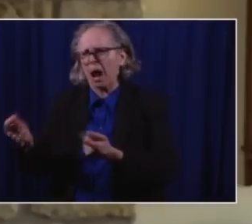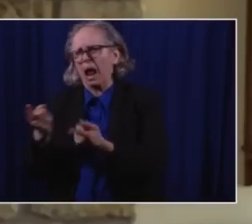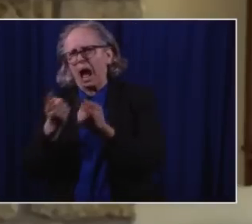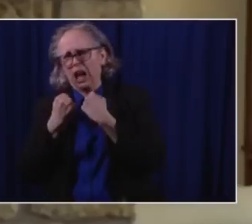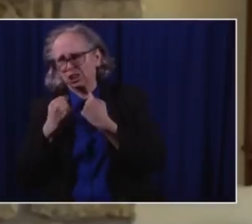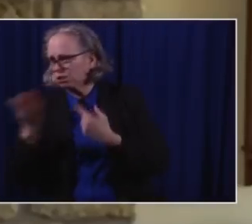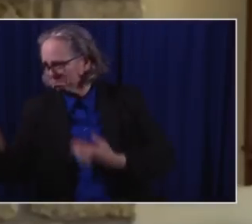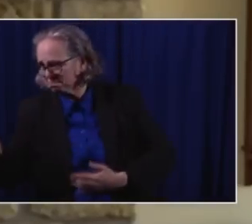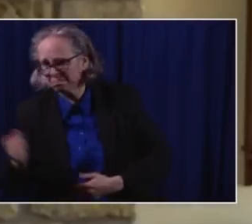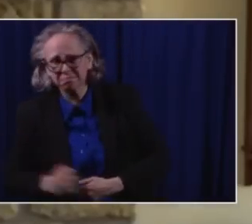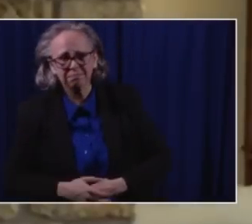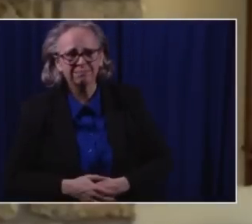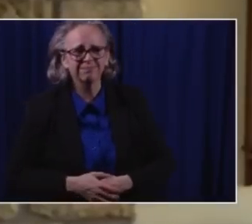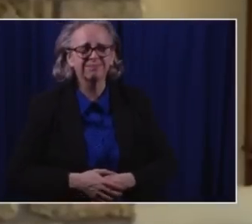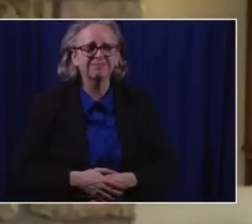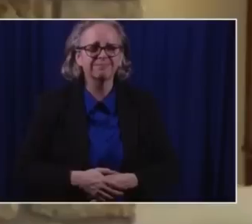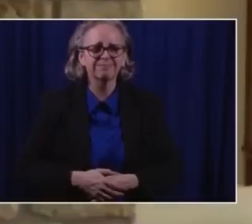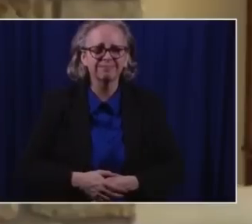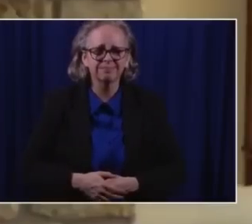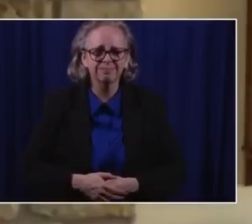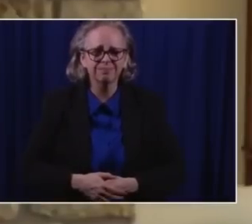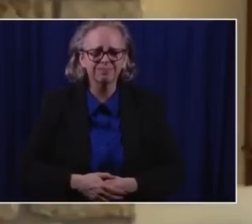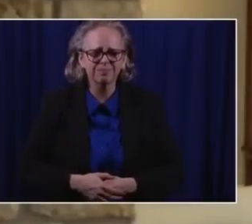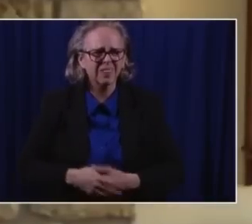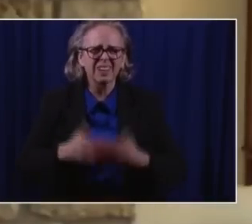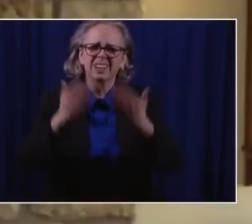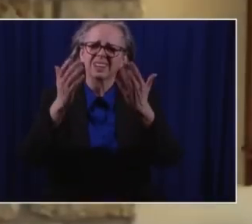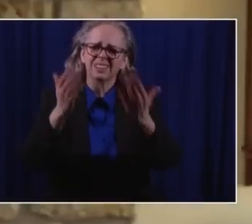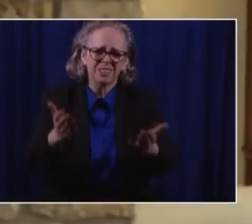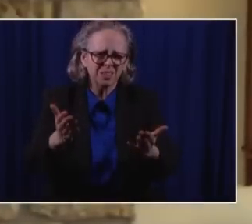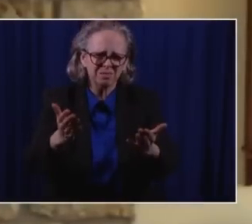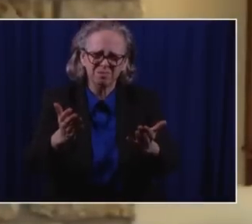the state of Eric let's keep all 4 on for a moment let me